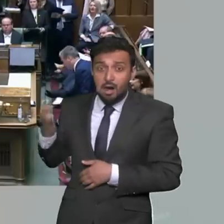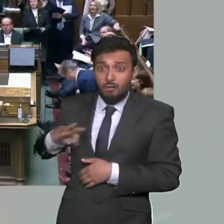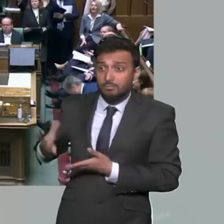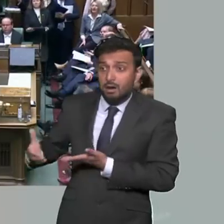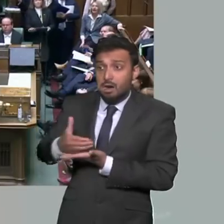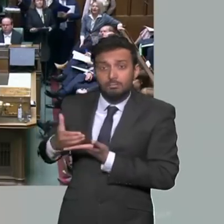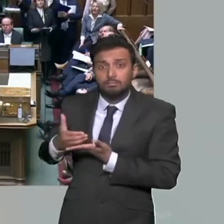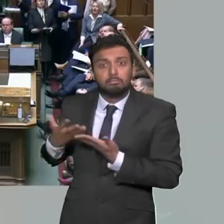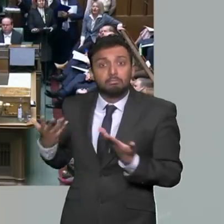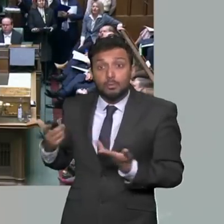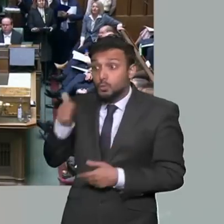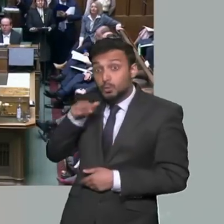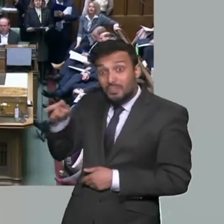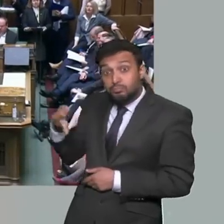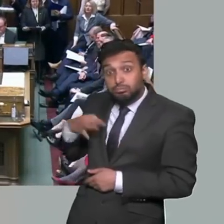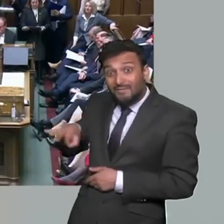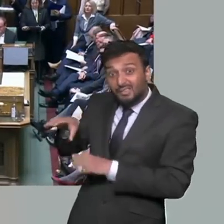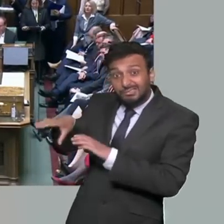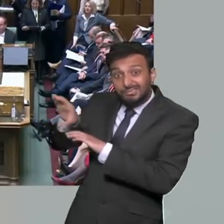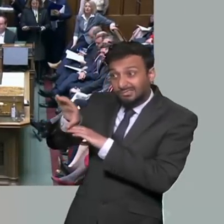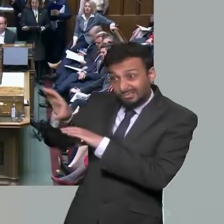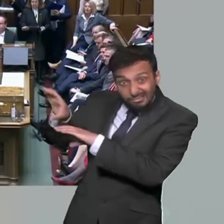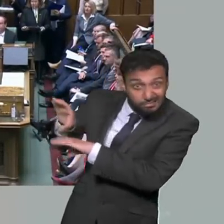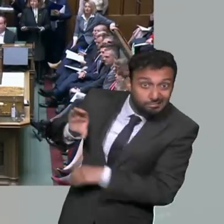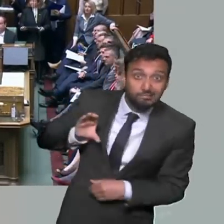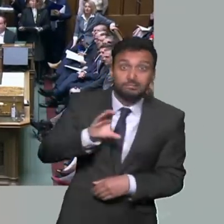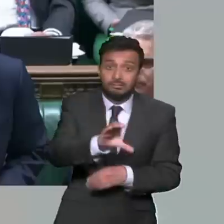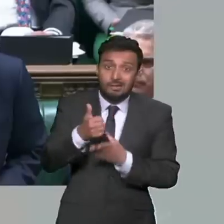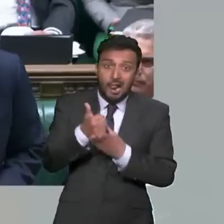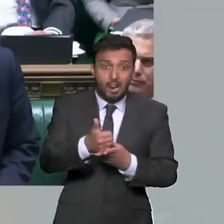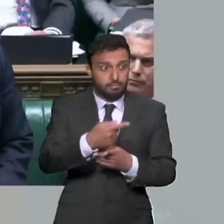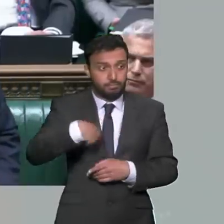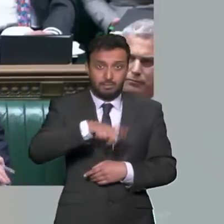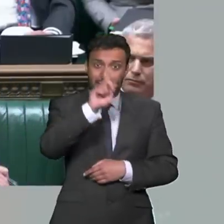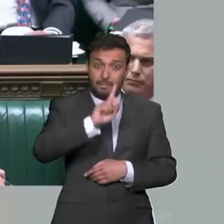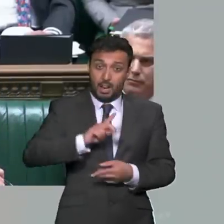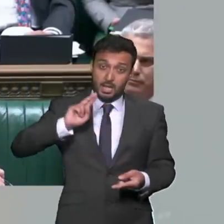The Prime Minister There is nothing original about a Labour plan to tax business.